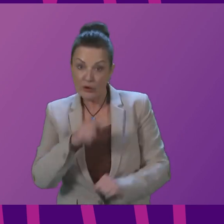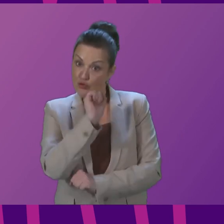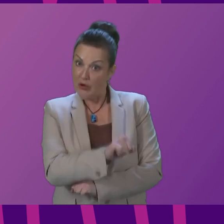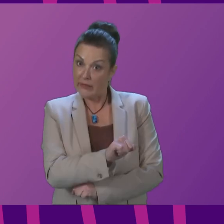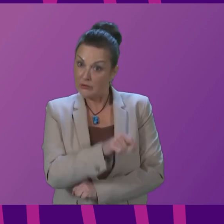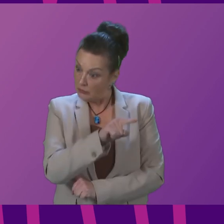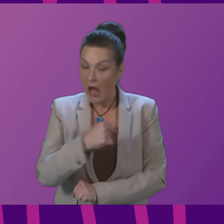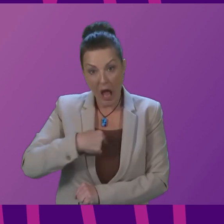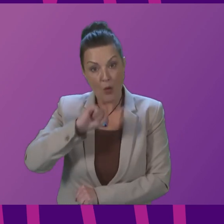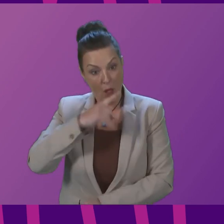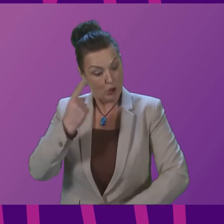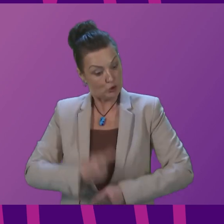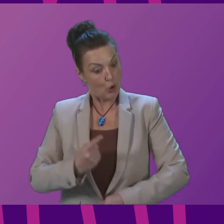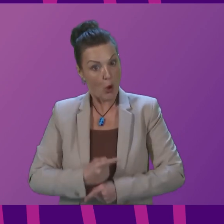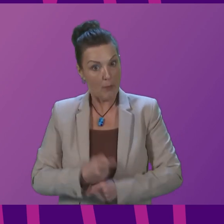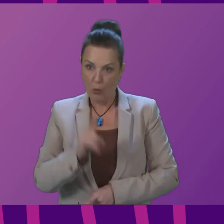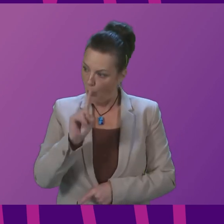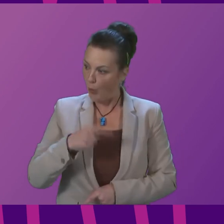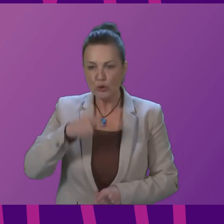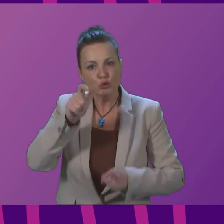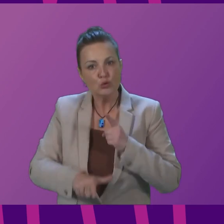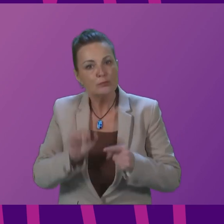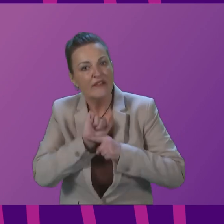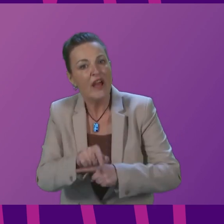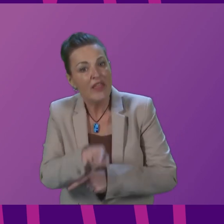will talk about the actions that we are taking, because they are important.